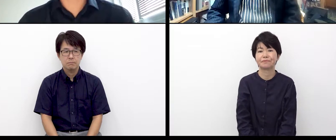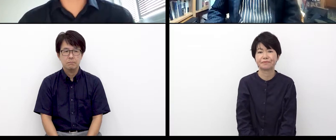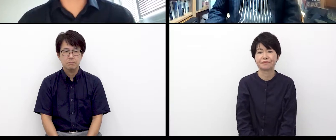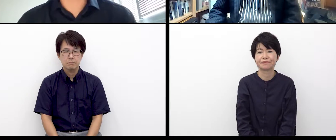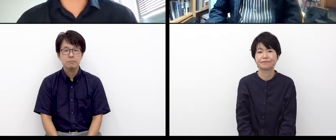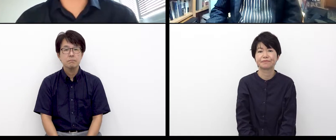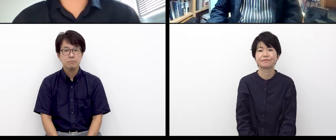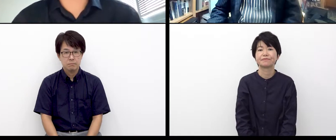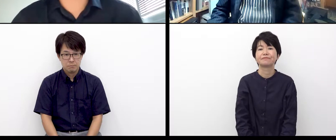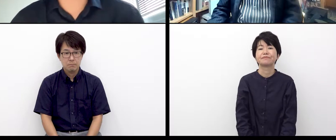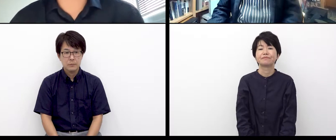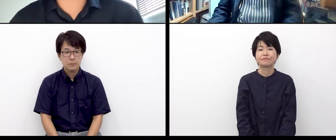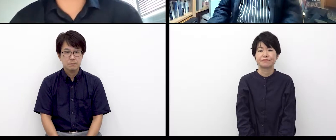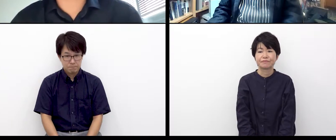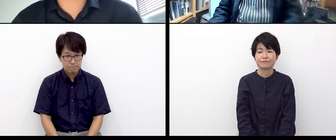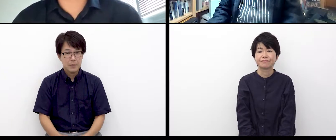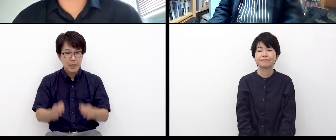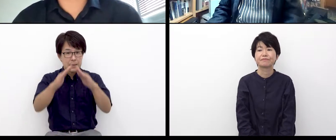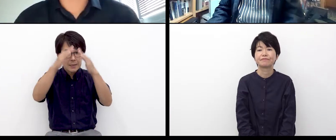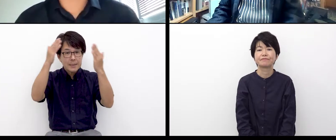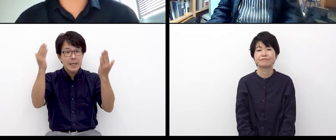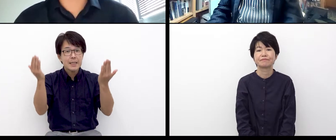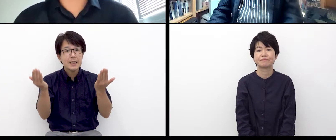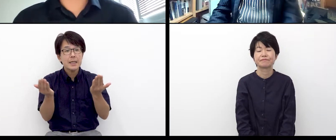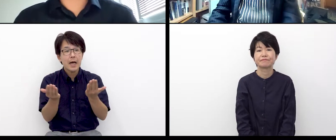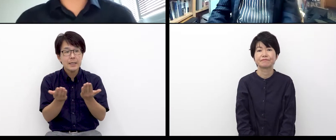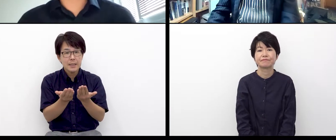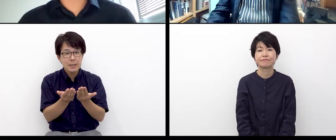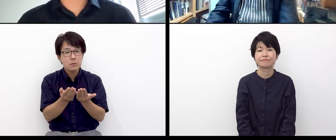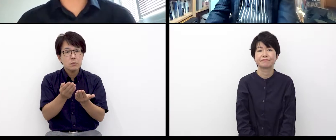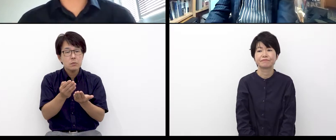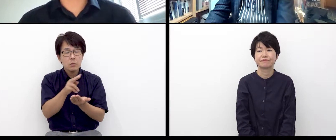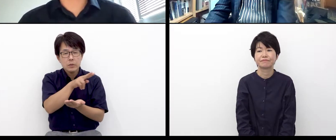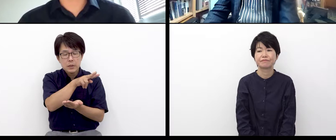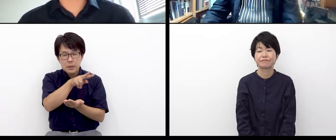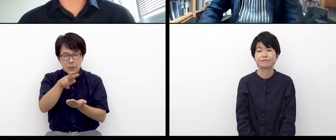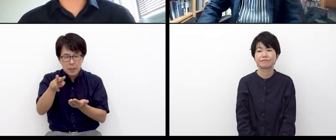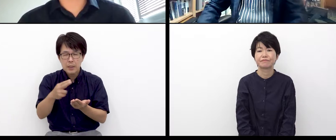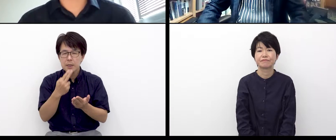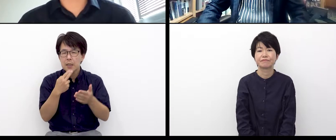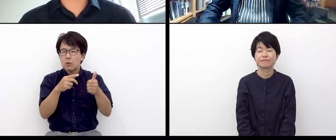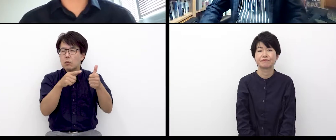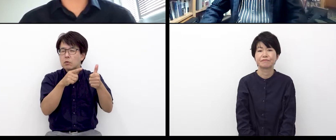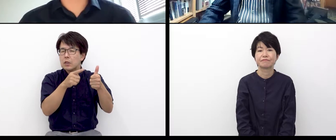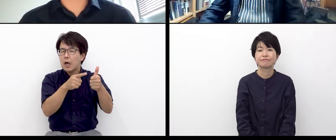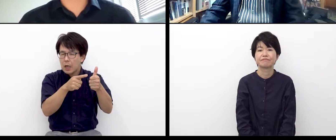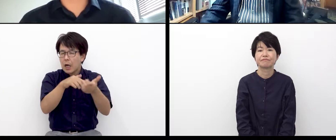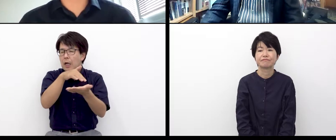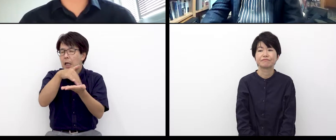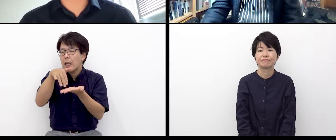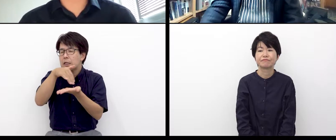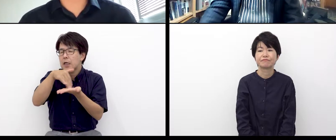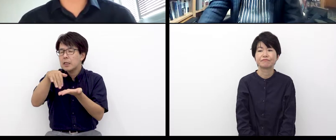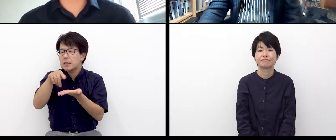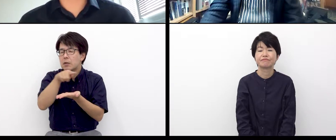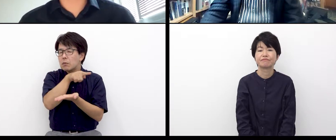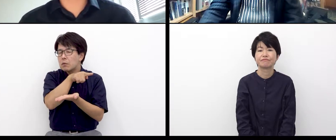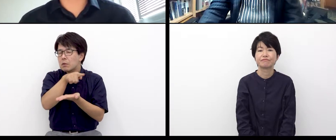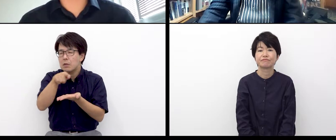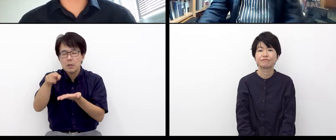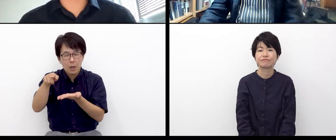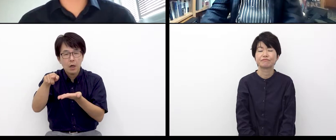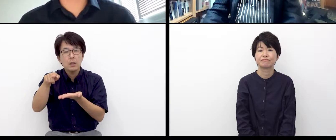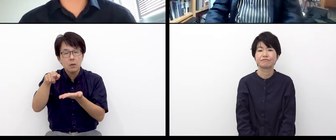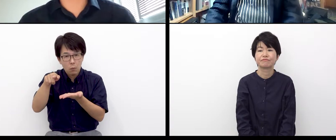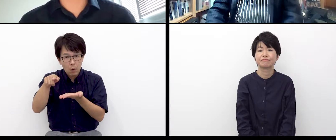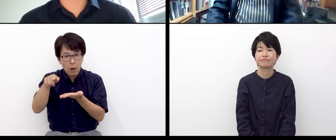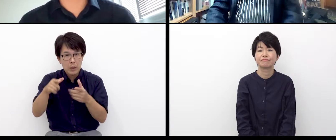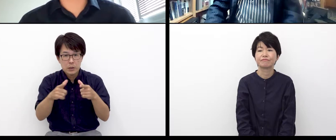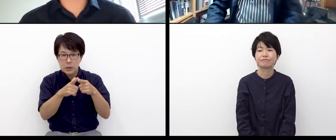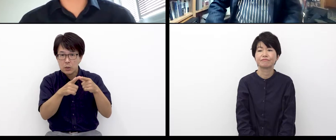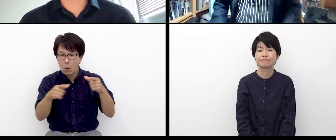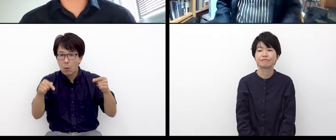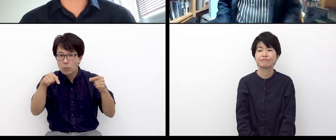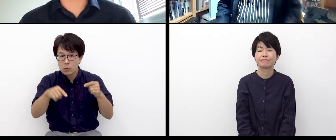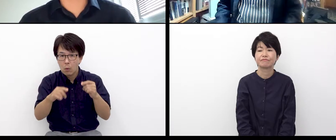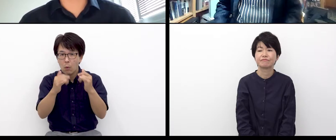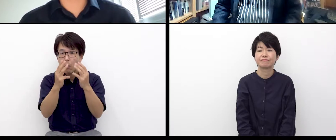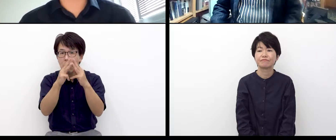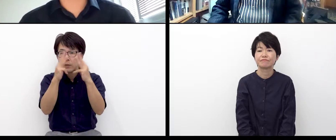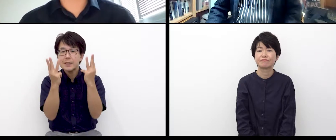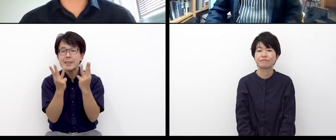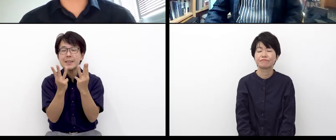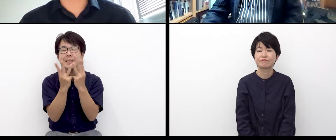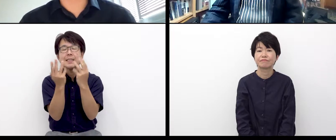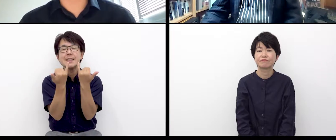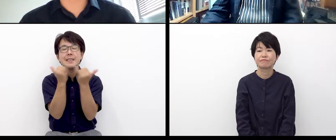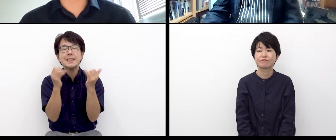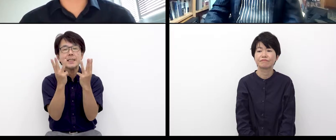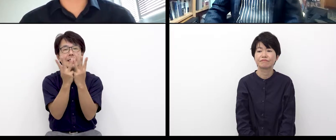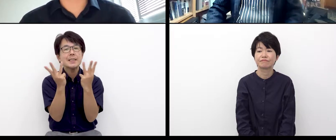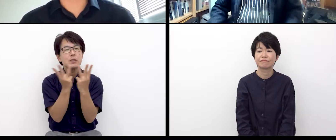As a whole, in your analysis, what % of the Japanese population are